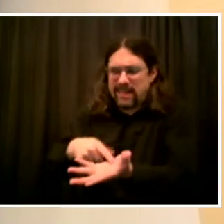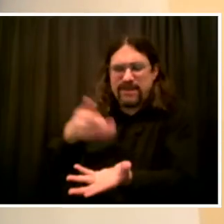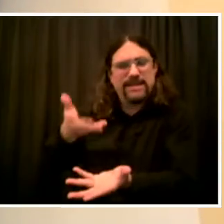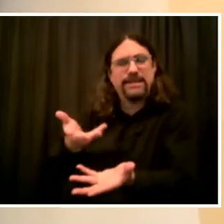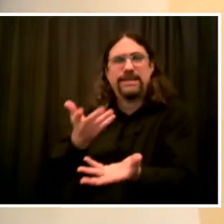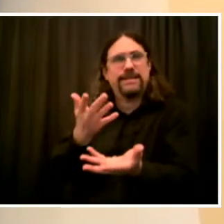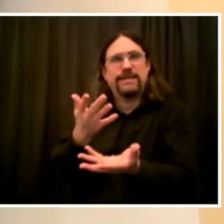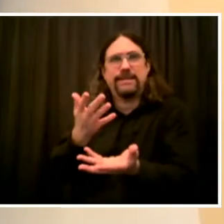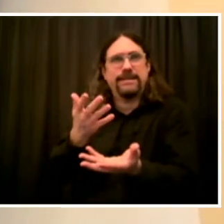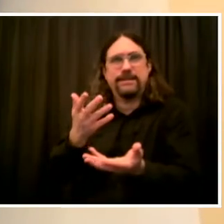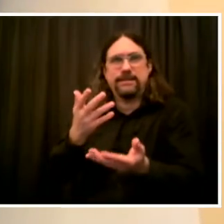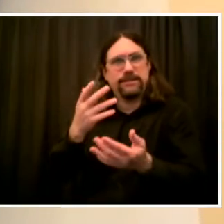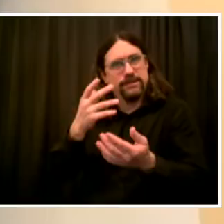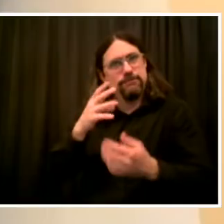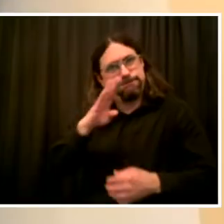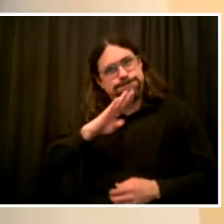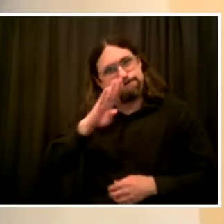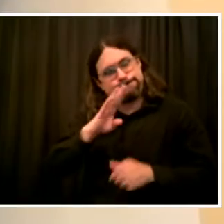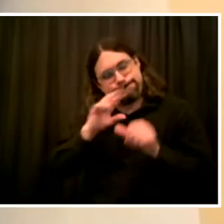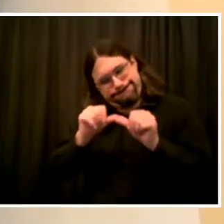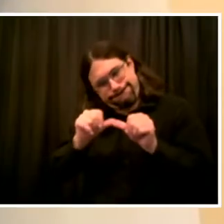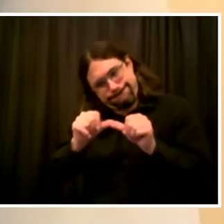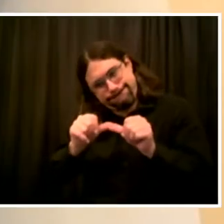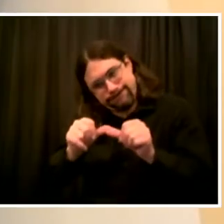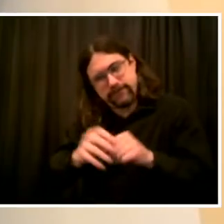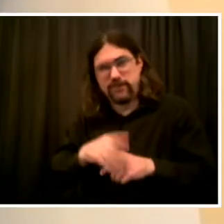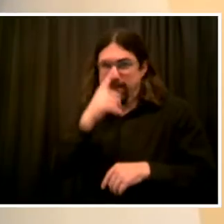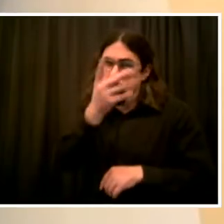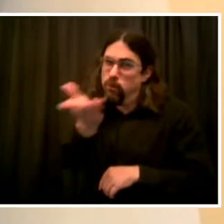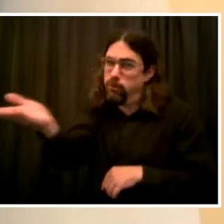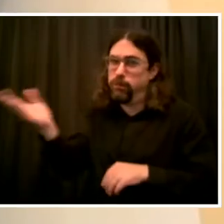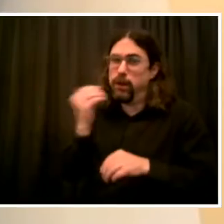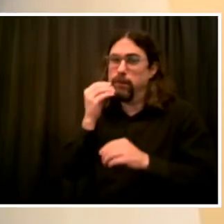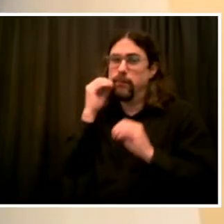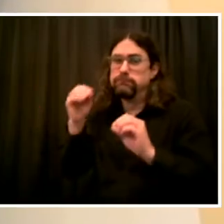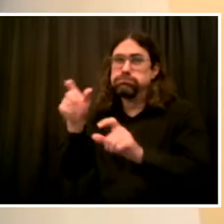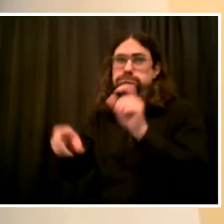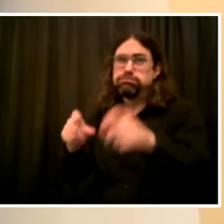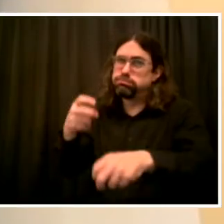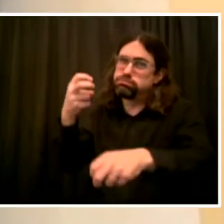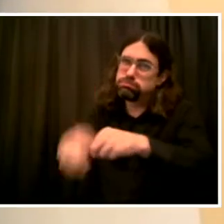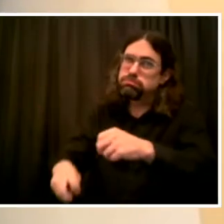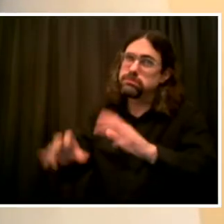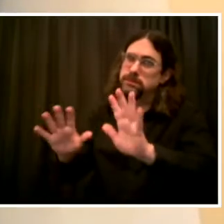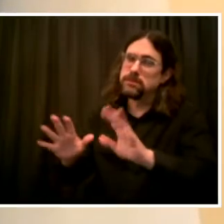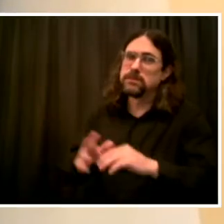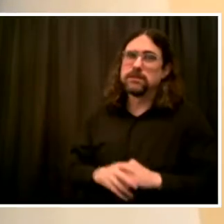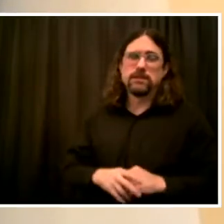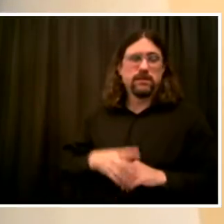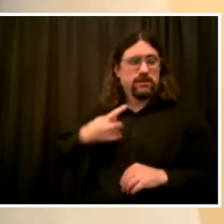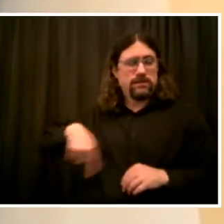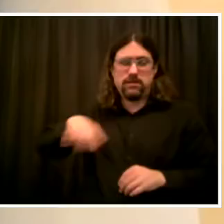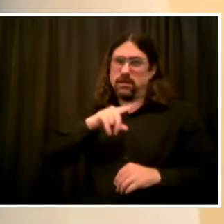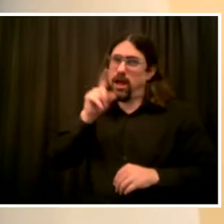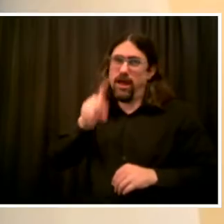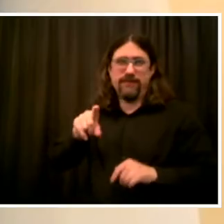DEDICATED AND ITCRIC ALTO THIS WORK. TH KEYEEP COMING BACK NIGHT AFTER NIGHT TO THE SAME